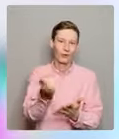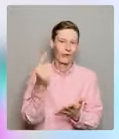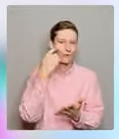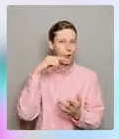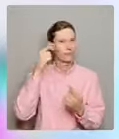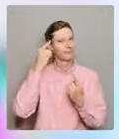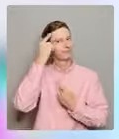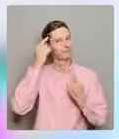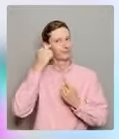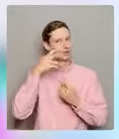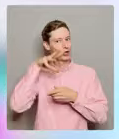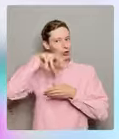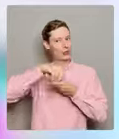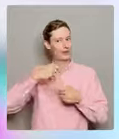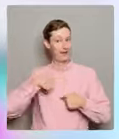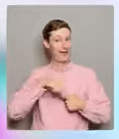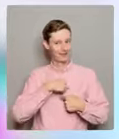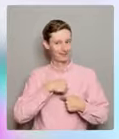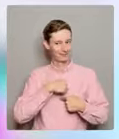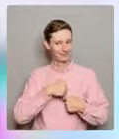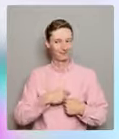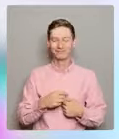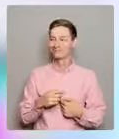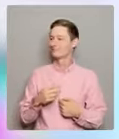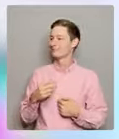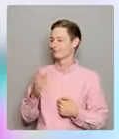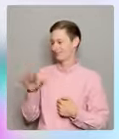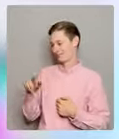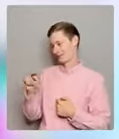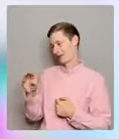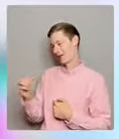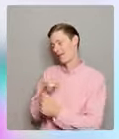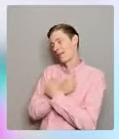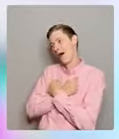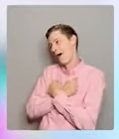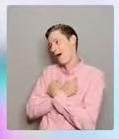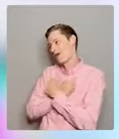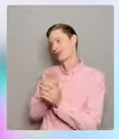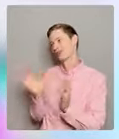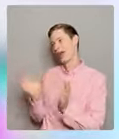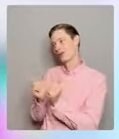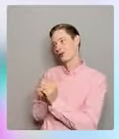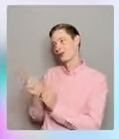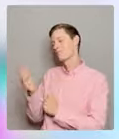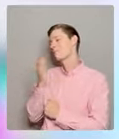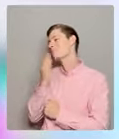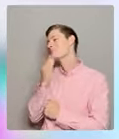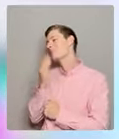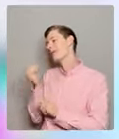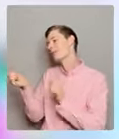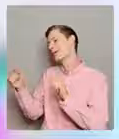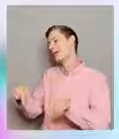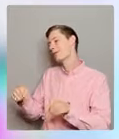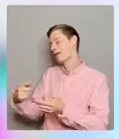and including us in your vision for VR. Tom, you know there's nothing I love more than chatting with you. I can't thank you enough for stopping by